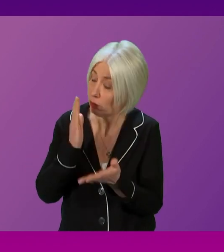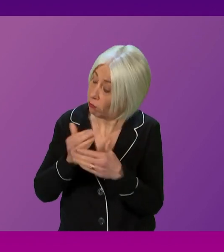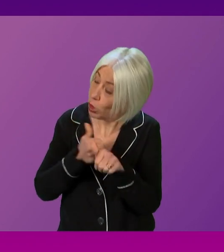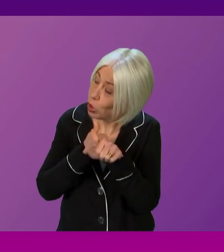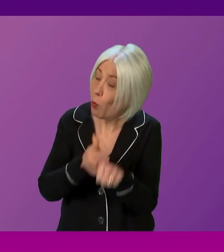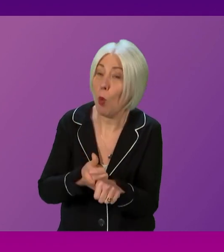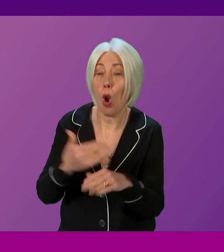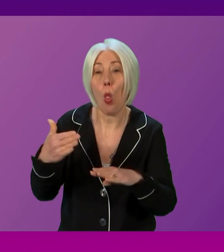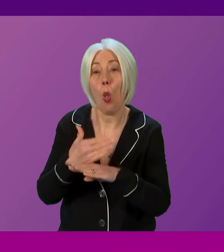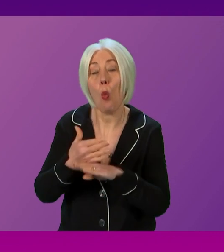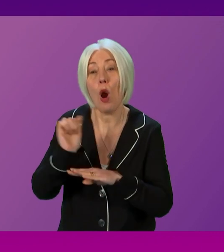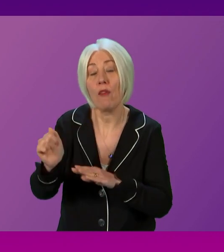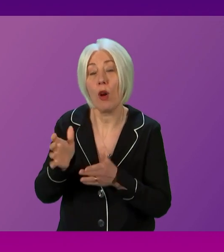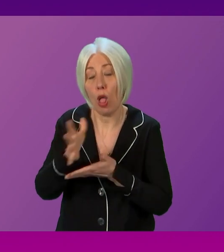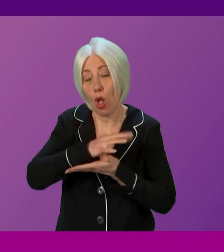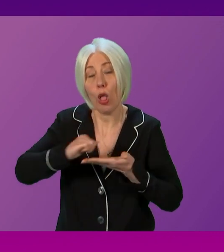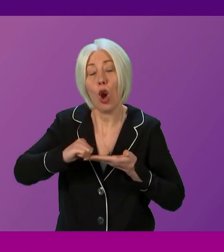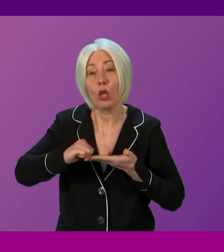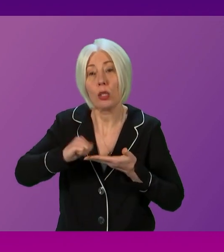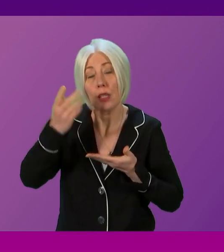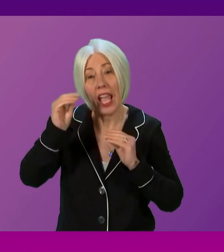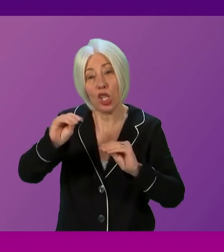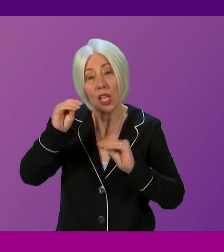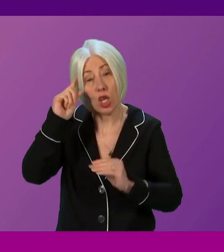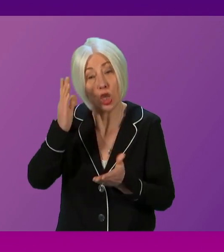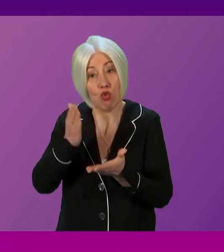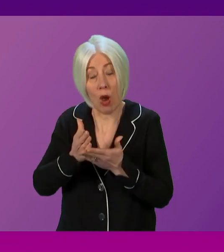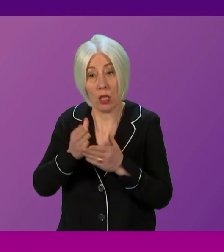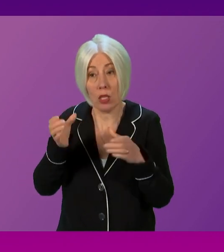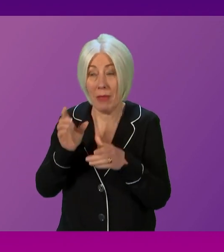excellent work of the Holocaust Educational Trust to enable young people across Scotland to continue